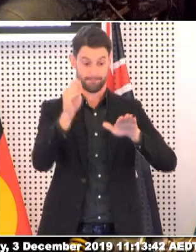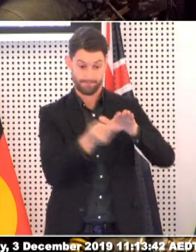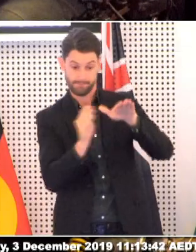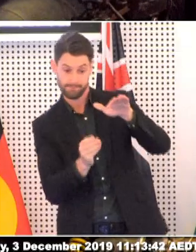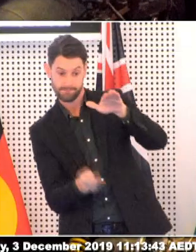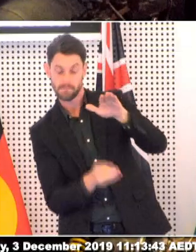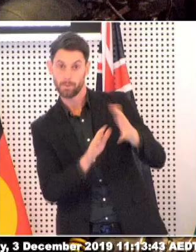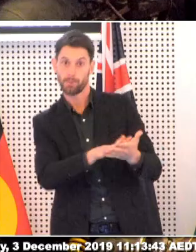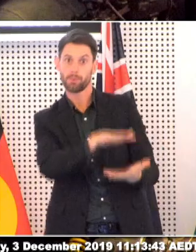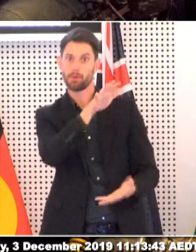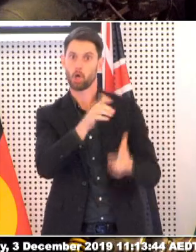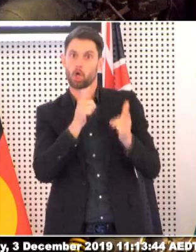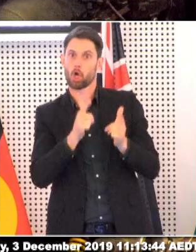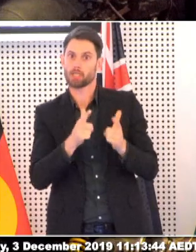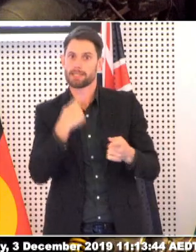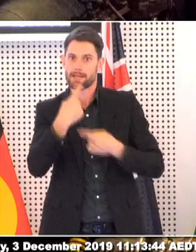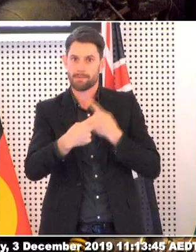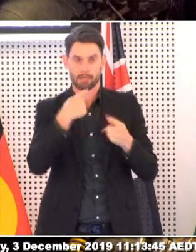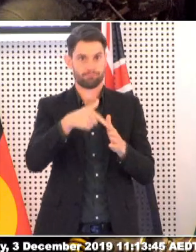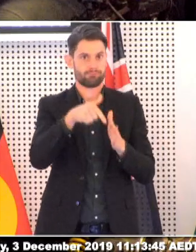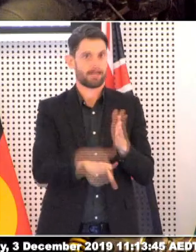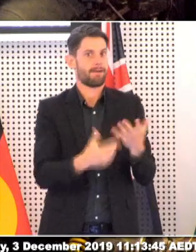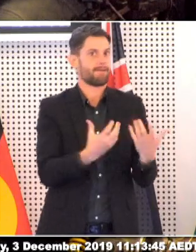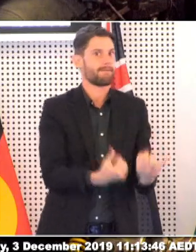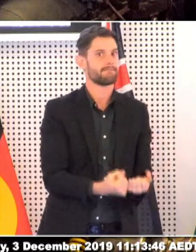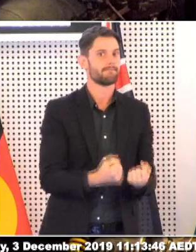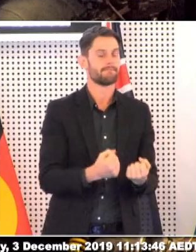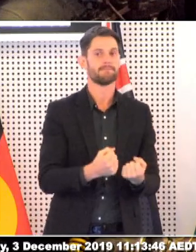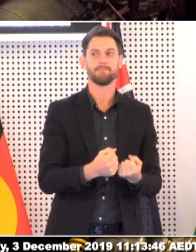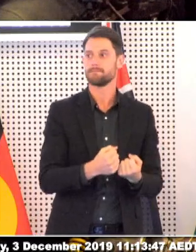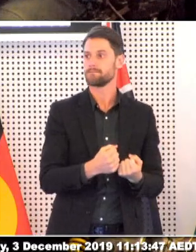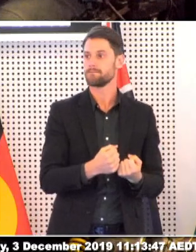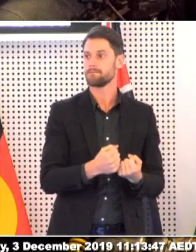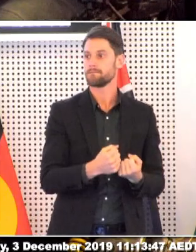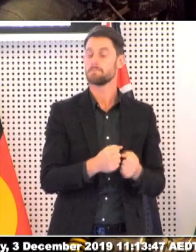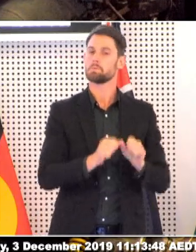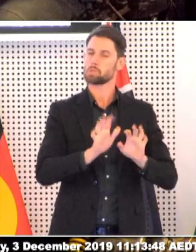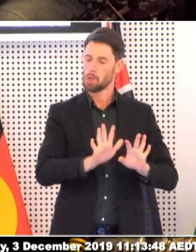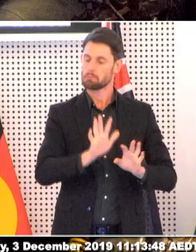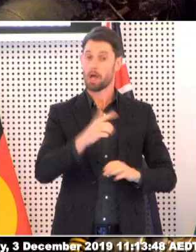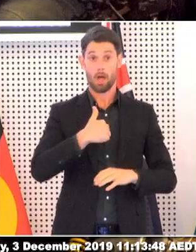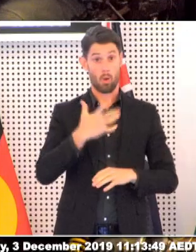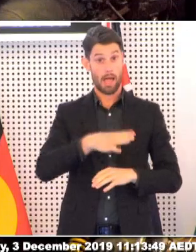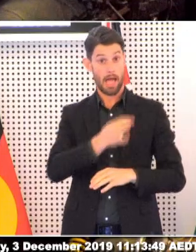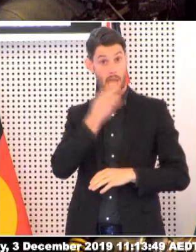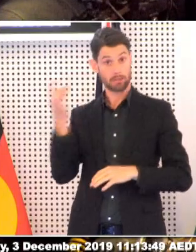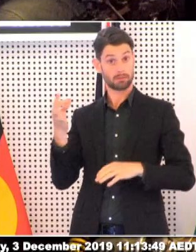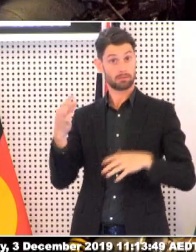some of these issues in some detail. So unless the Commissioners have any further questions, that completes all the